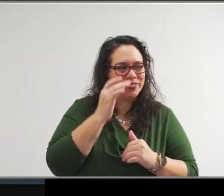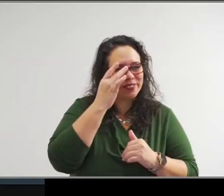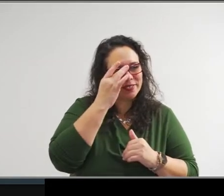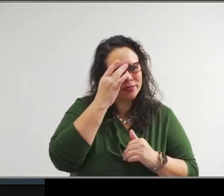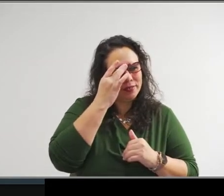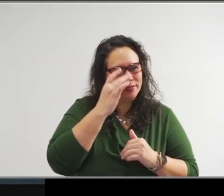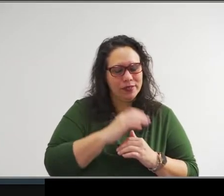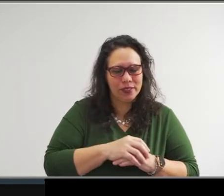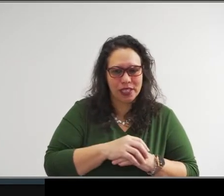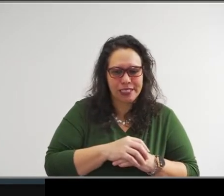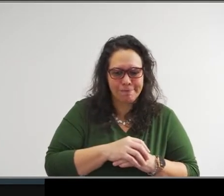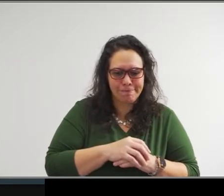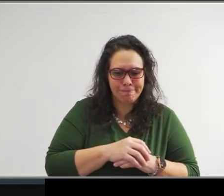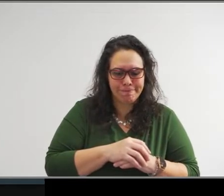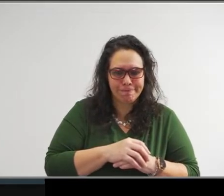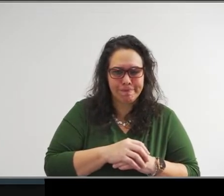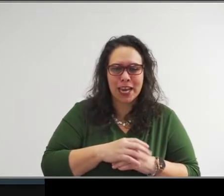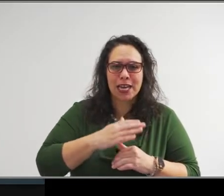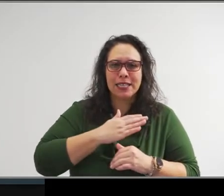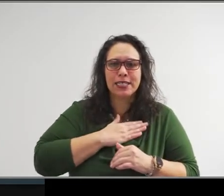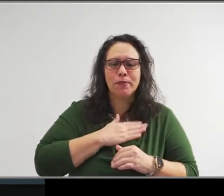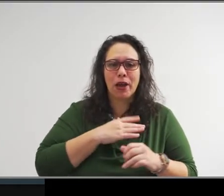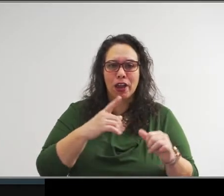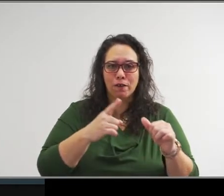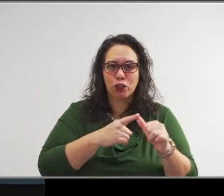So this is my first board meeting really